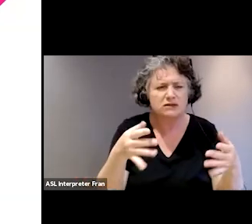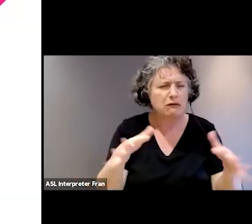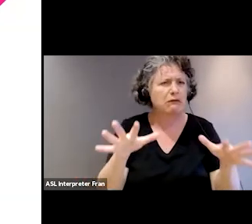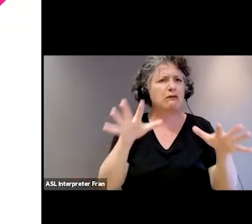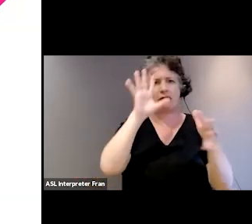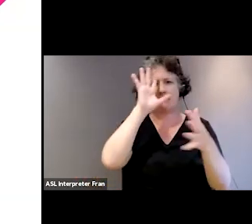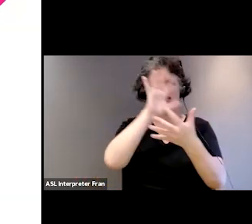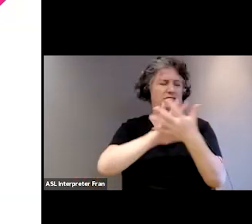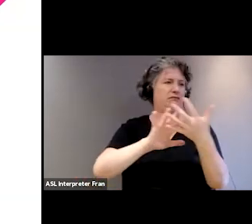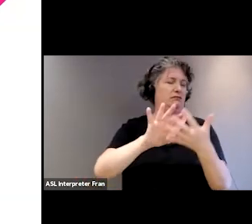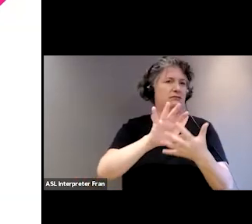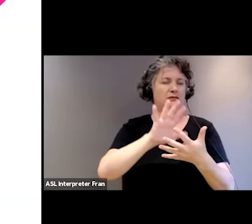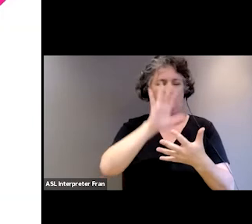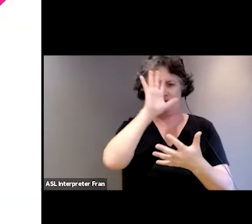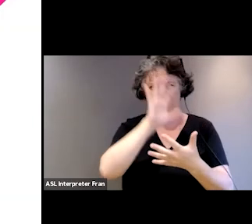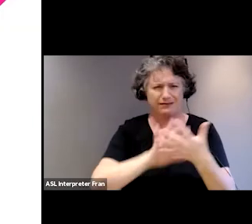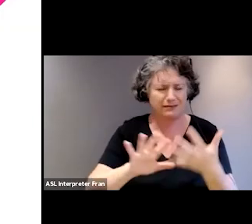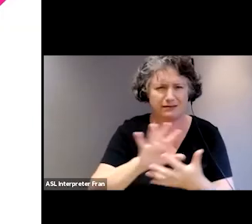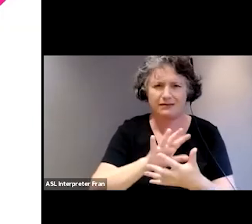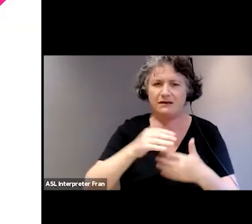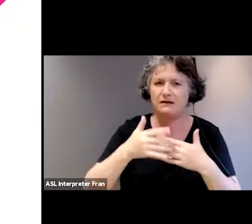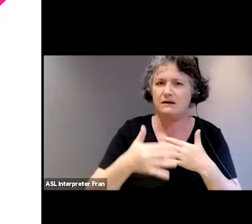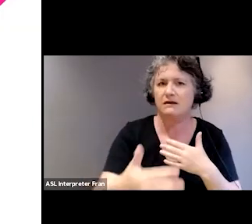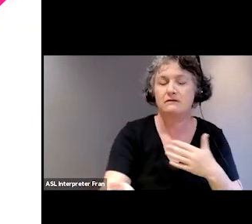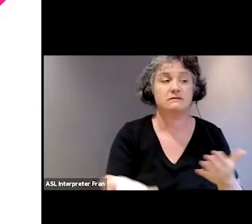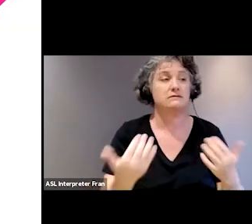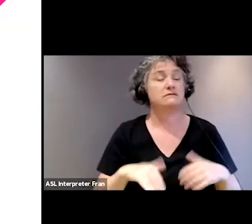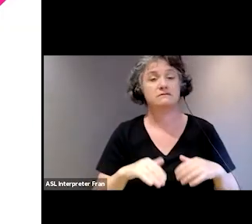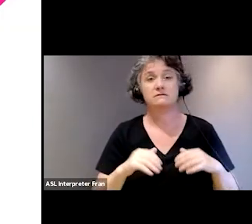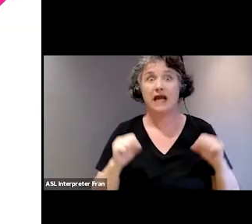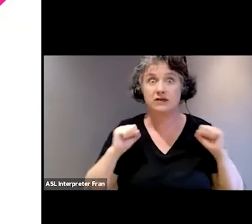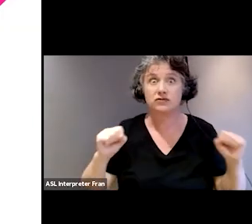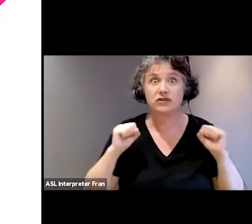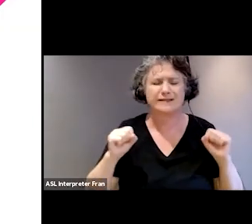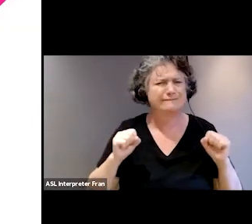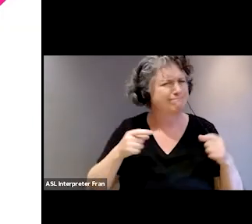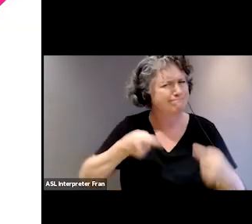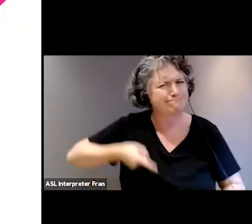called long COVID for they are